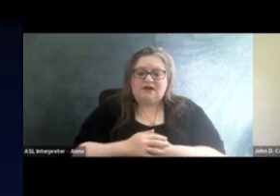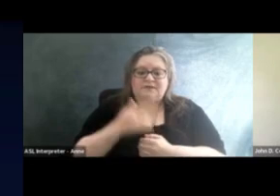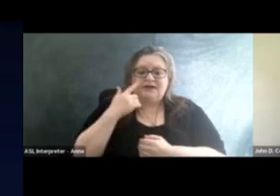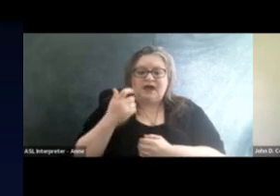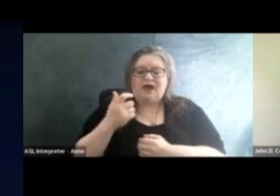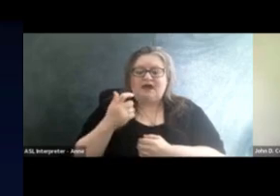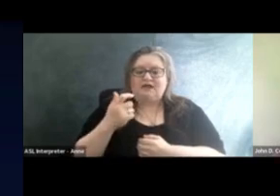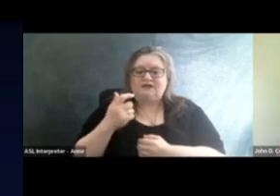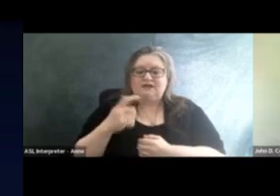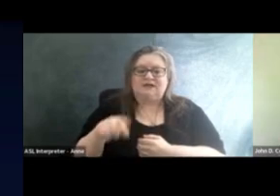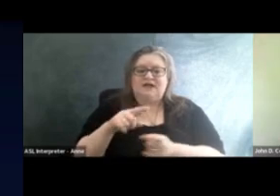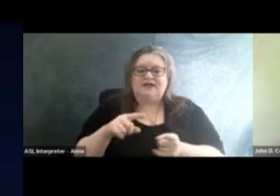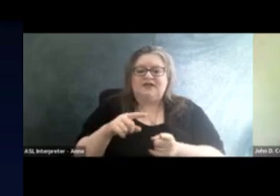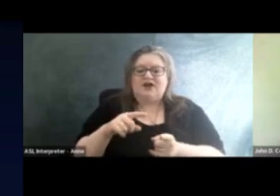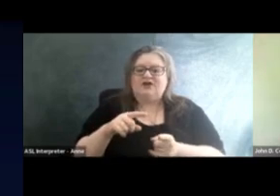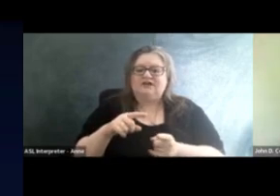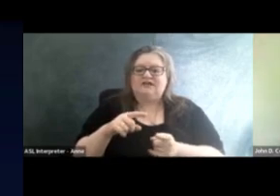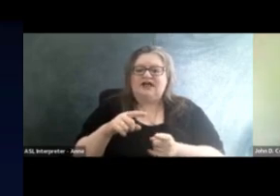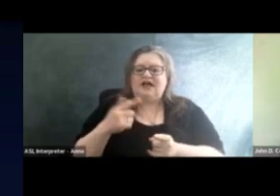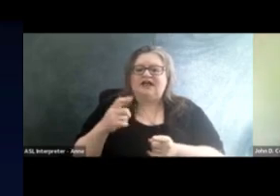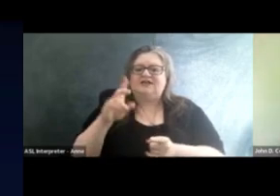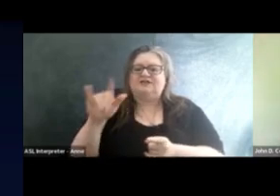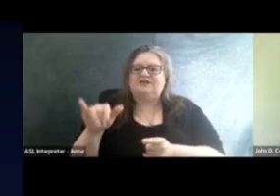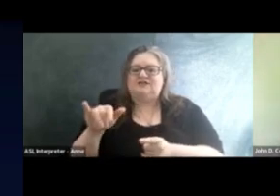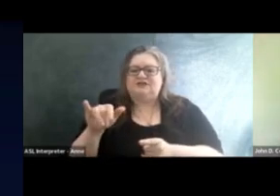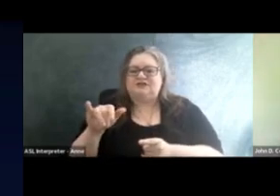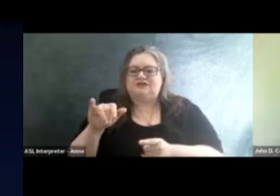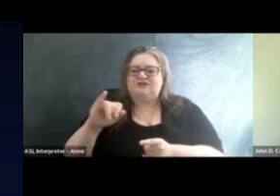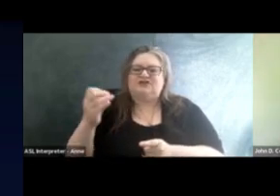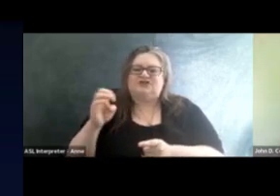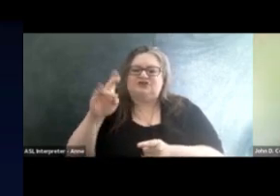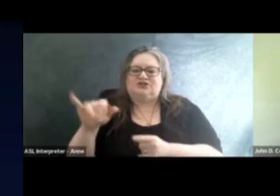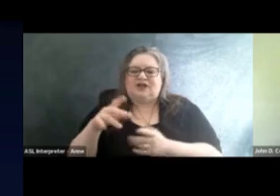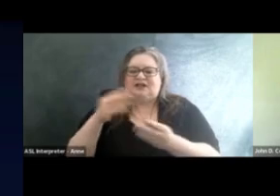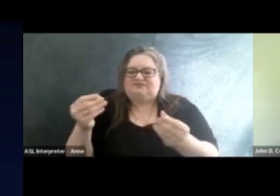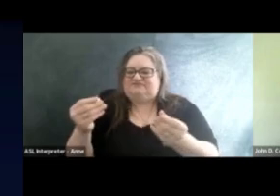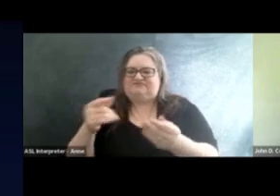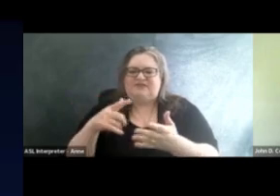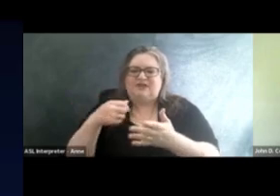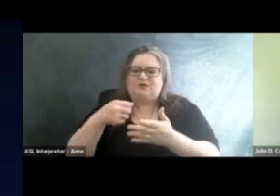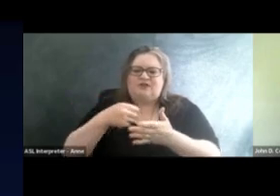there's kind of a gelatinous material there that cushions the brain between it and the skull.